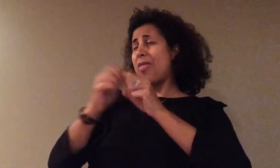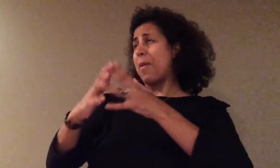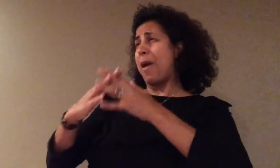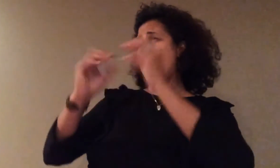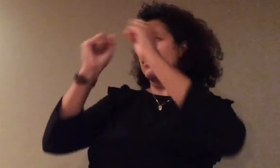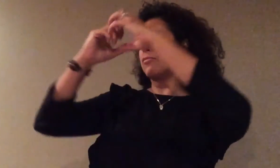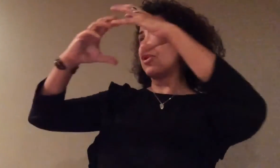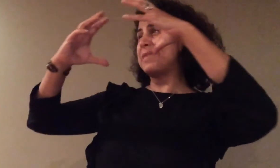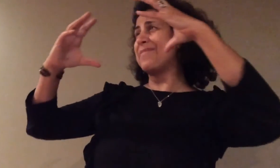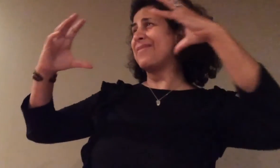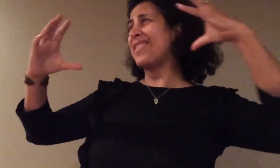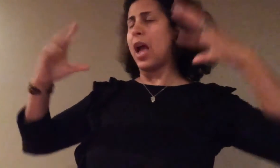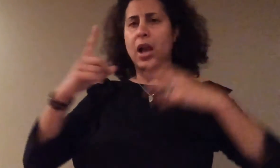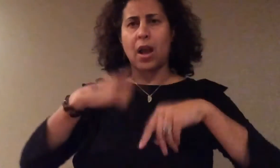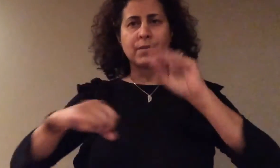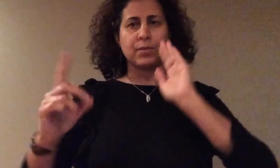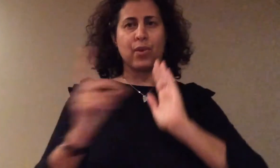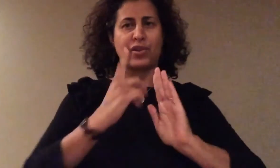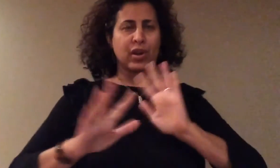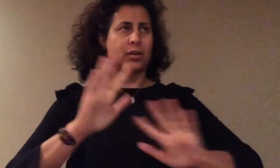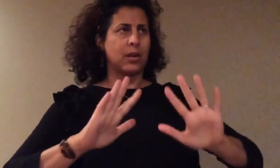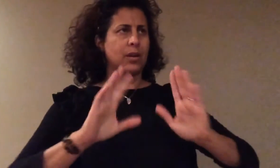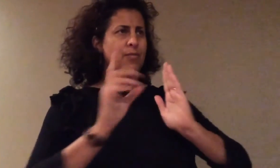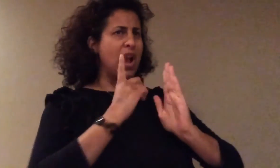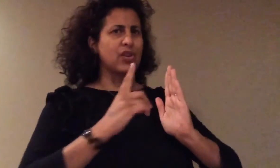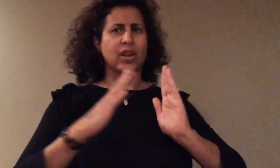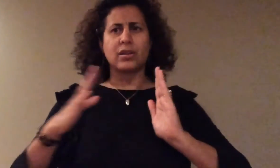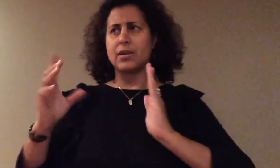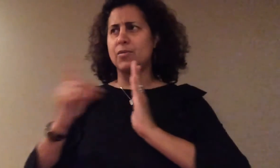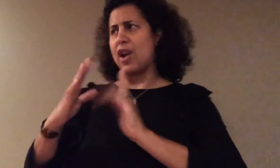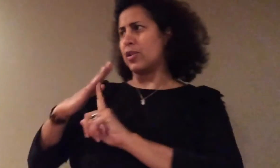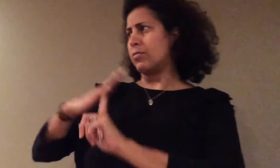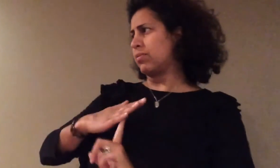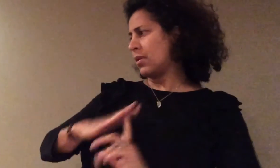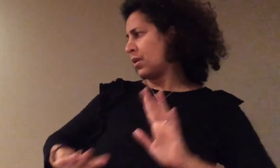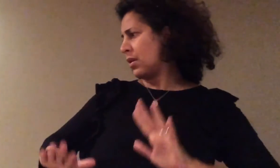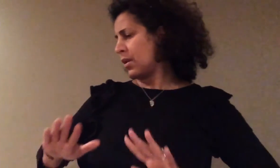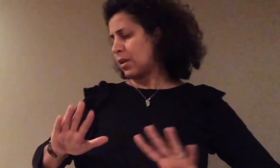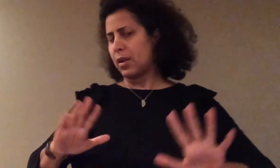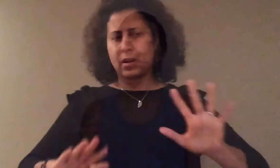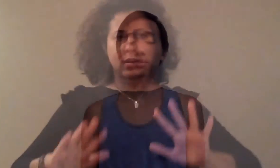Instead, to bring me closer to the American Dream, you’ve suffered through a prejudiced America.